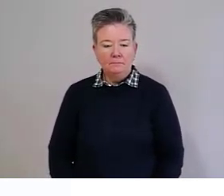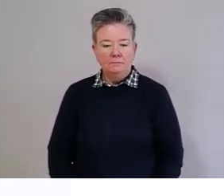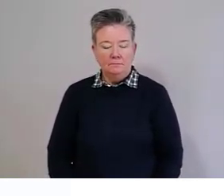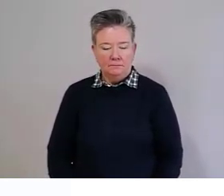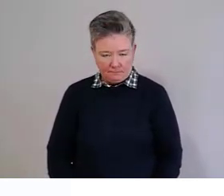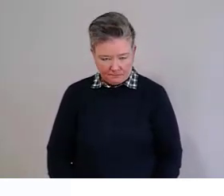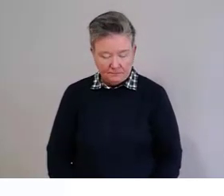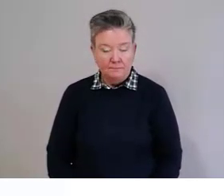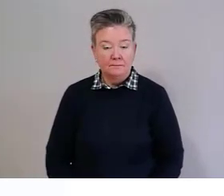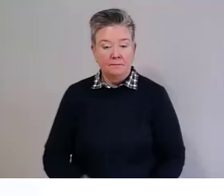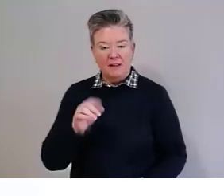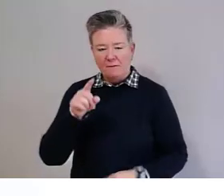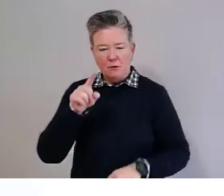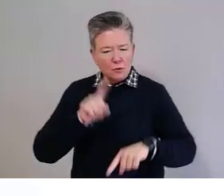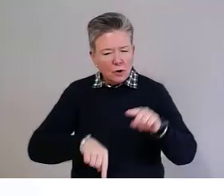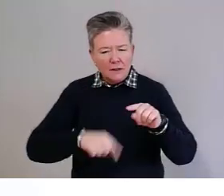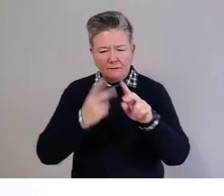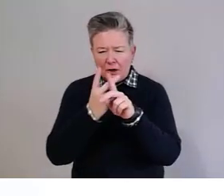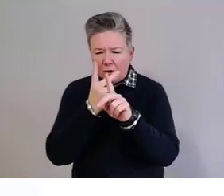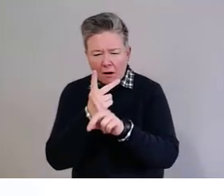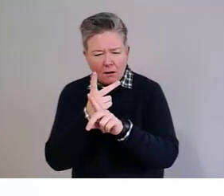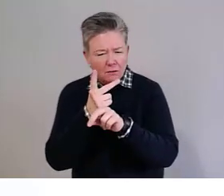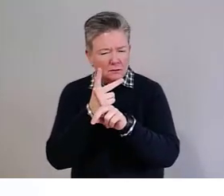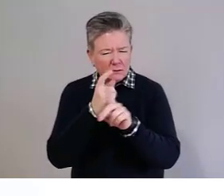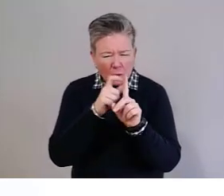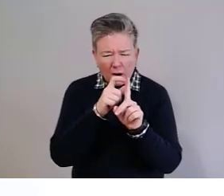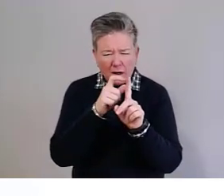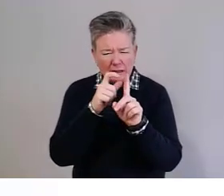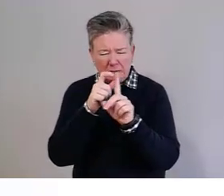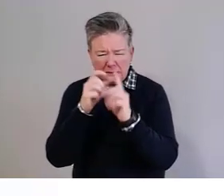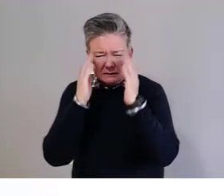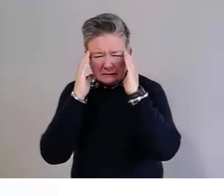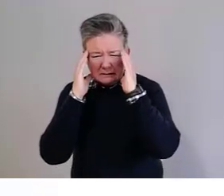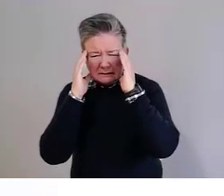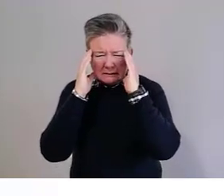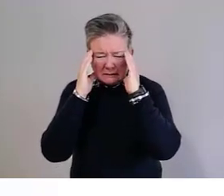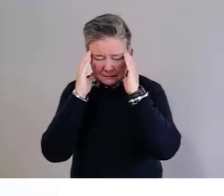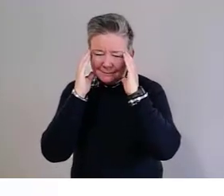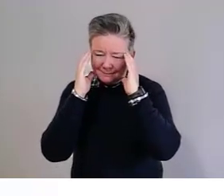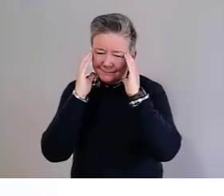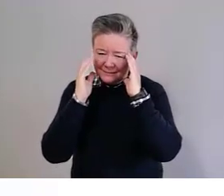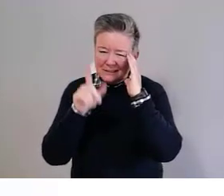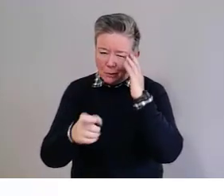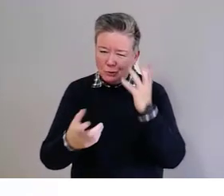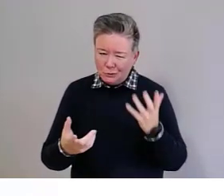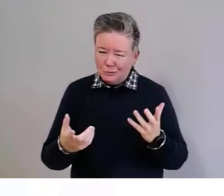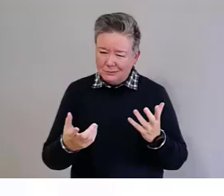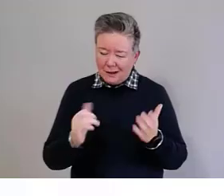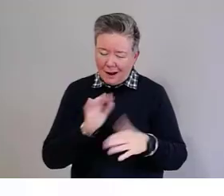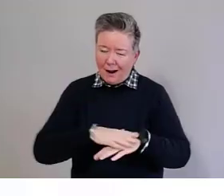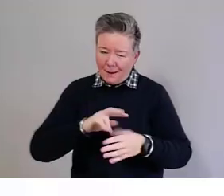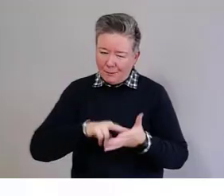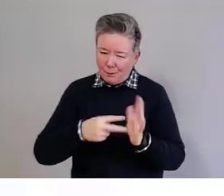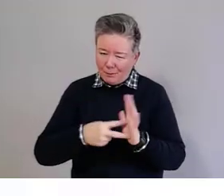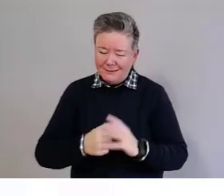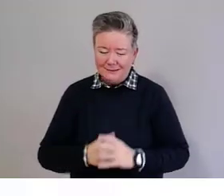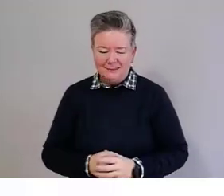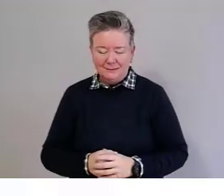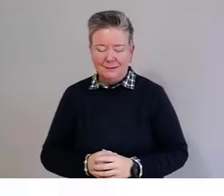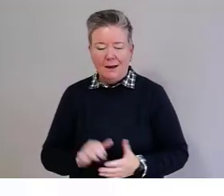If you were unable to make out the information on this, that was intended. That was on purpose. This is a visual example, again,